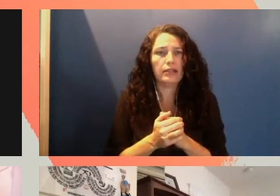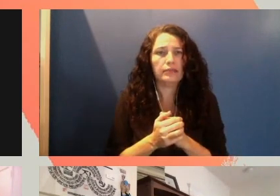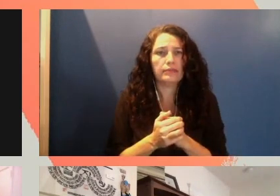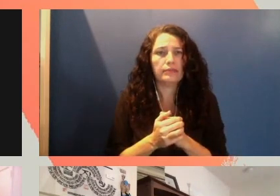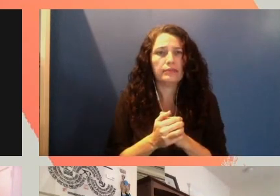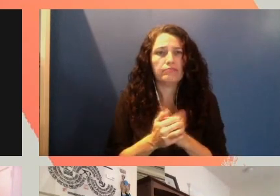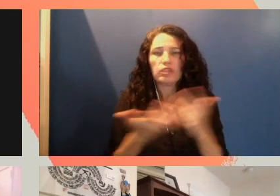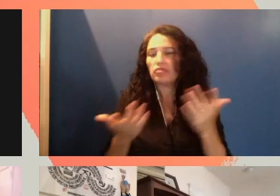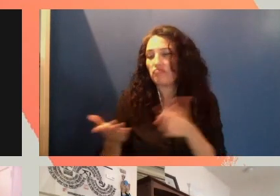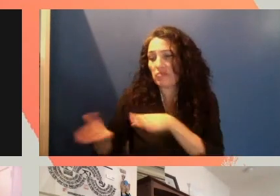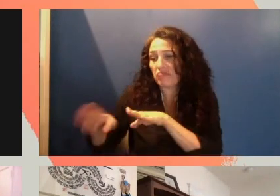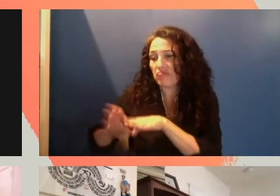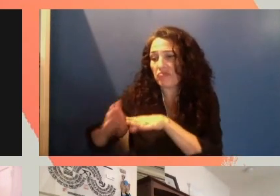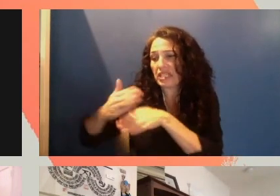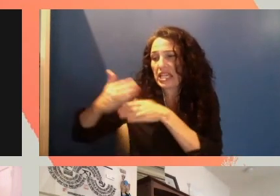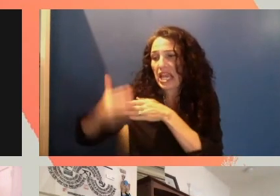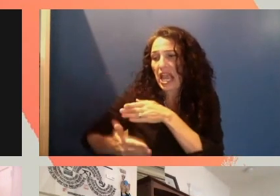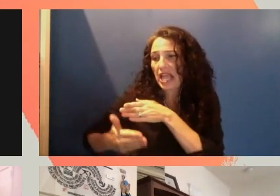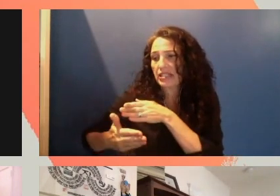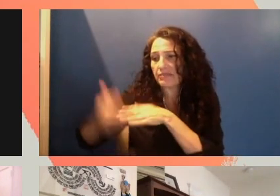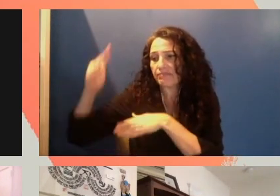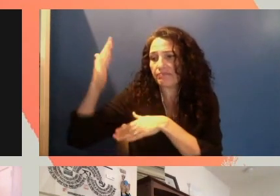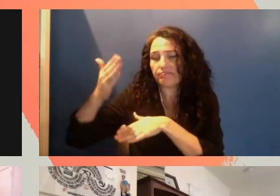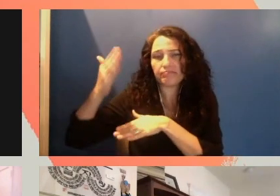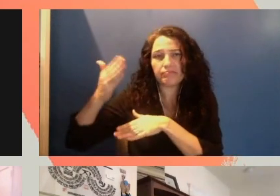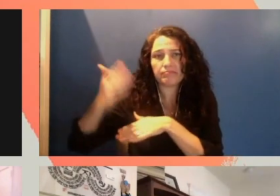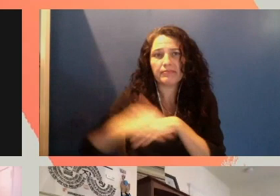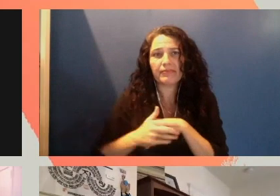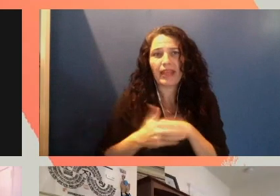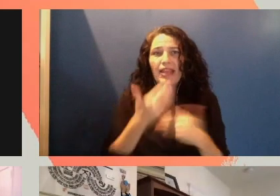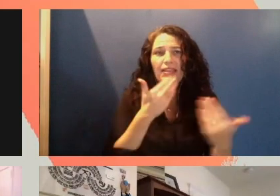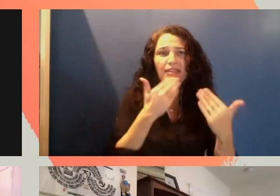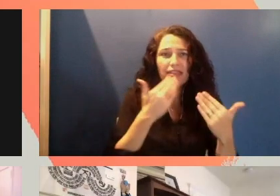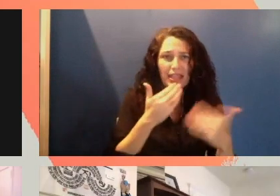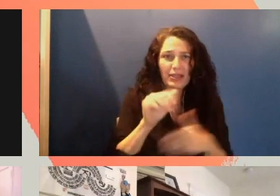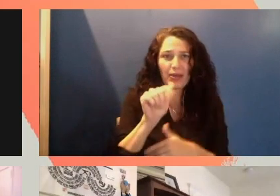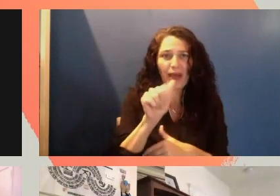I just wanna thank for ASL interpretation